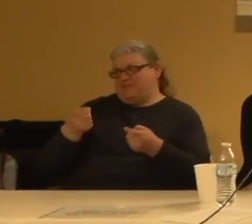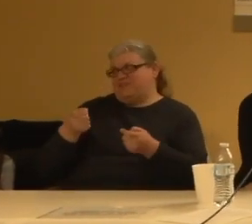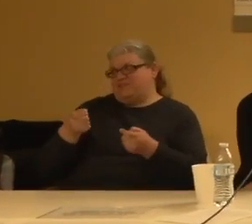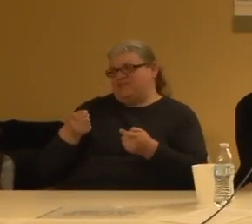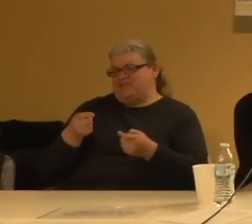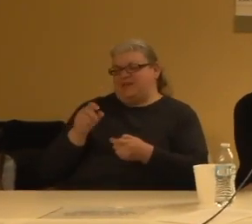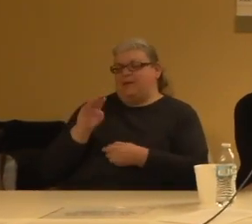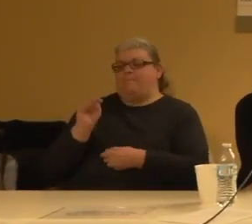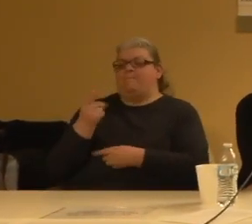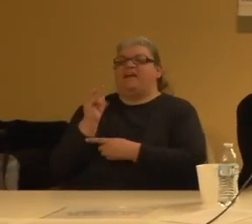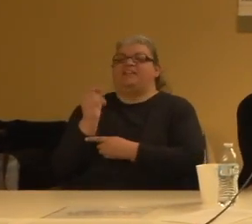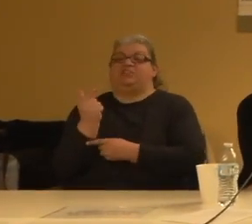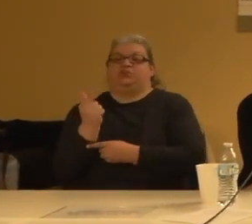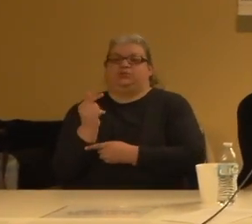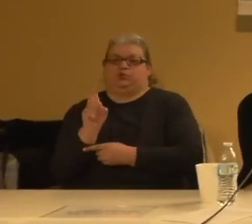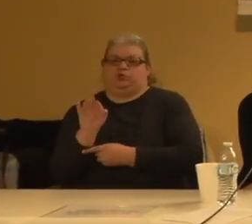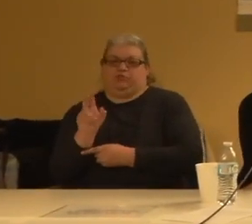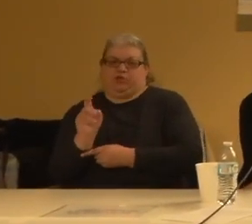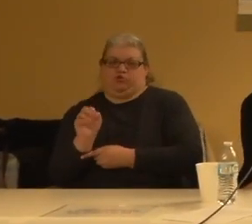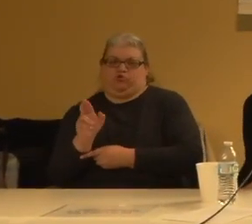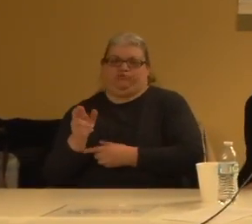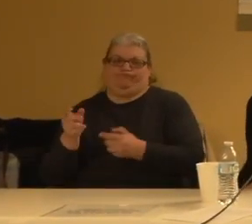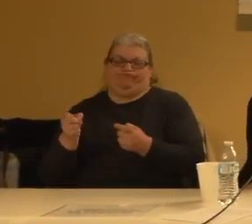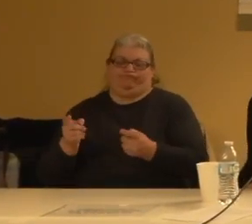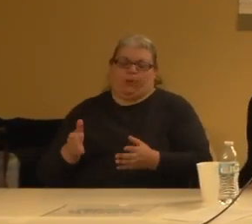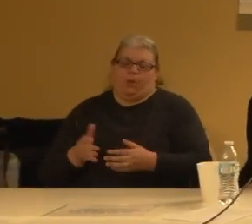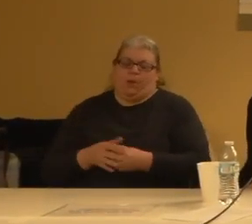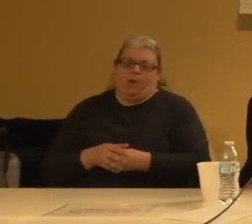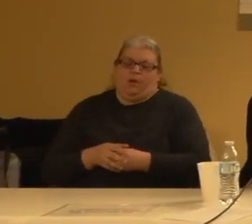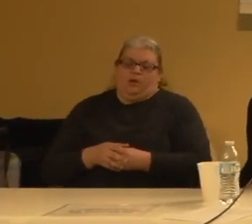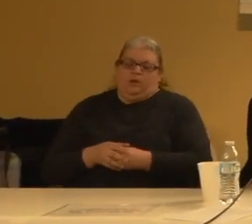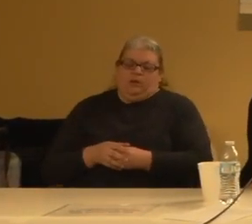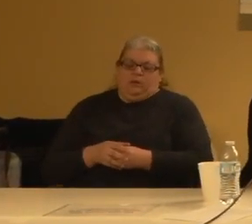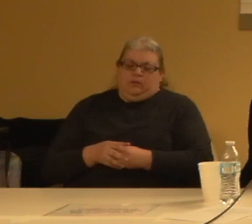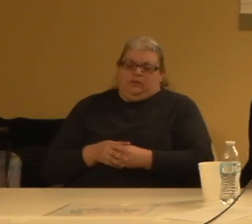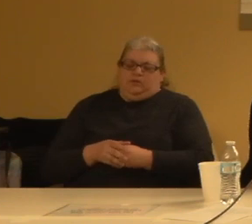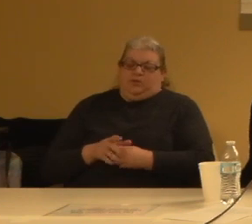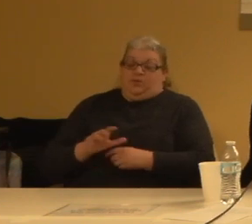because if you're invited as a playwright into a space,